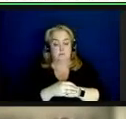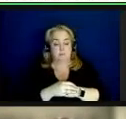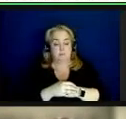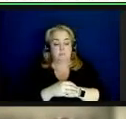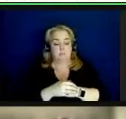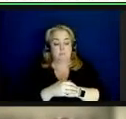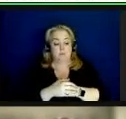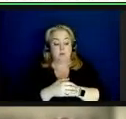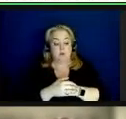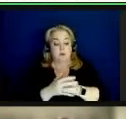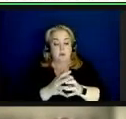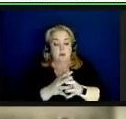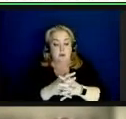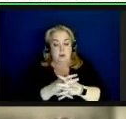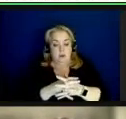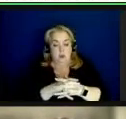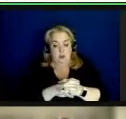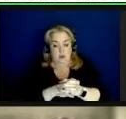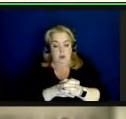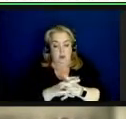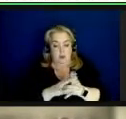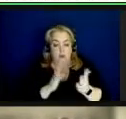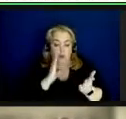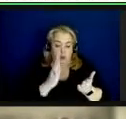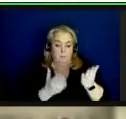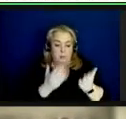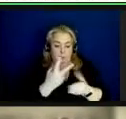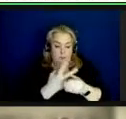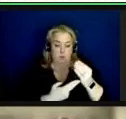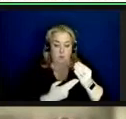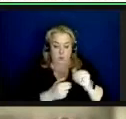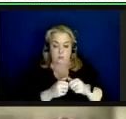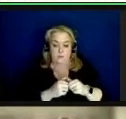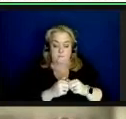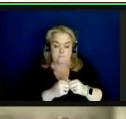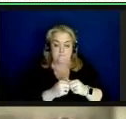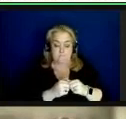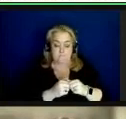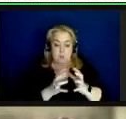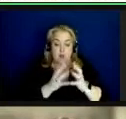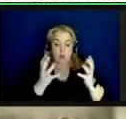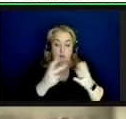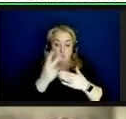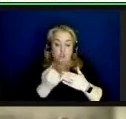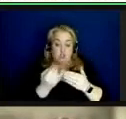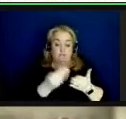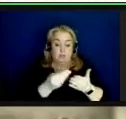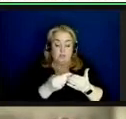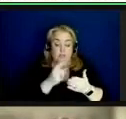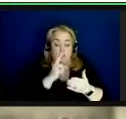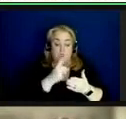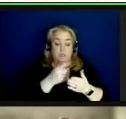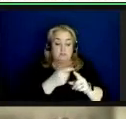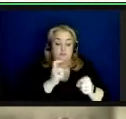PEOPLE OR JUST NOT DOING PROJECTS IN THE NEXT FIVE